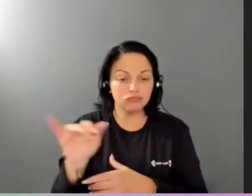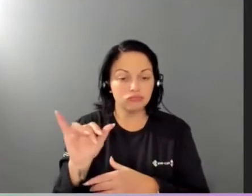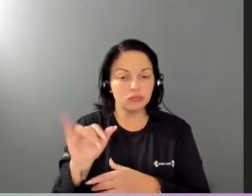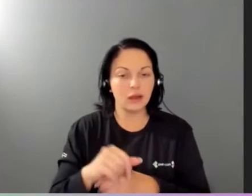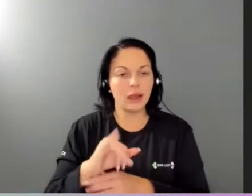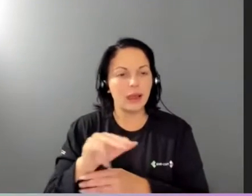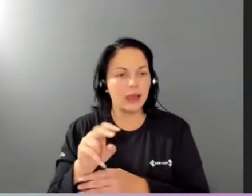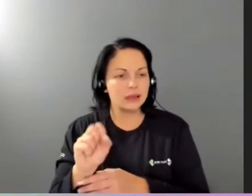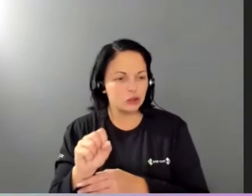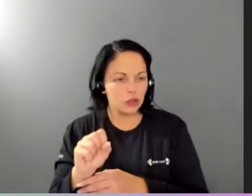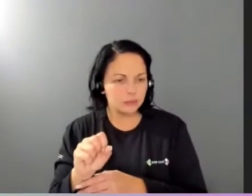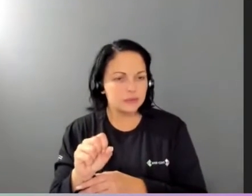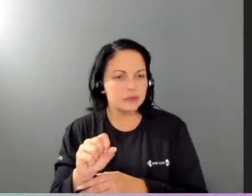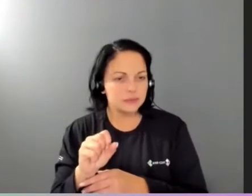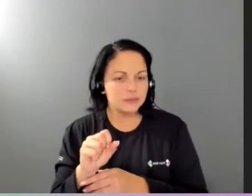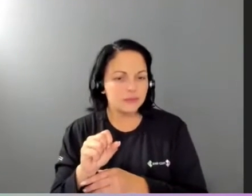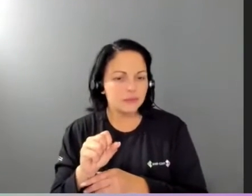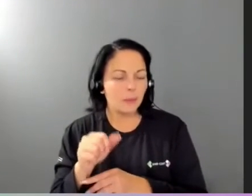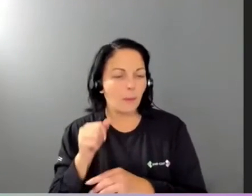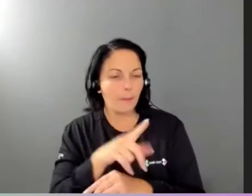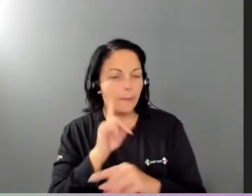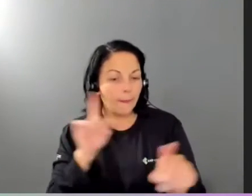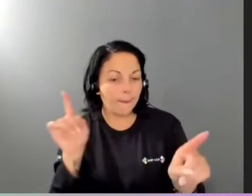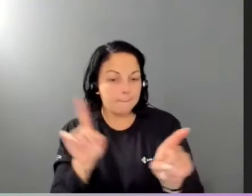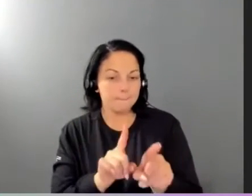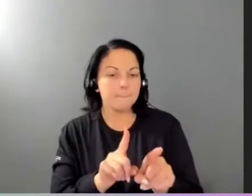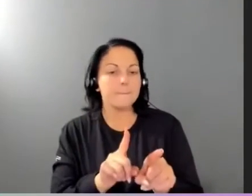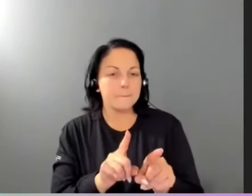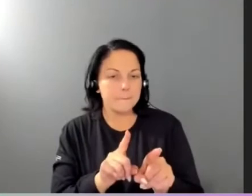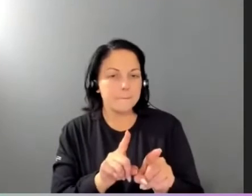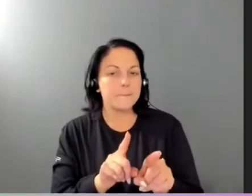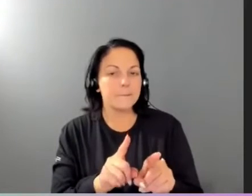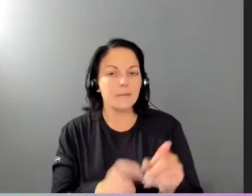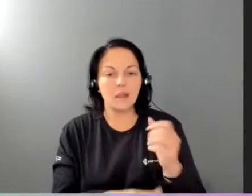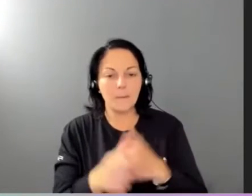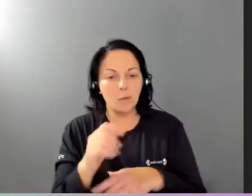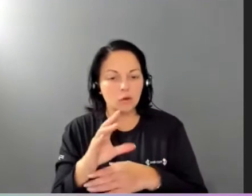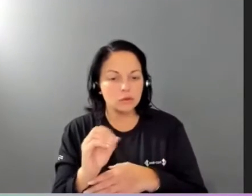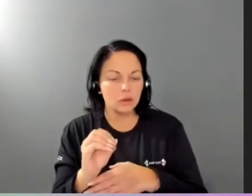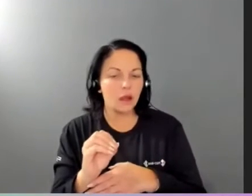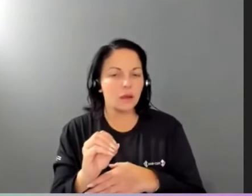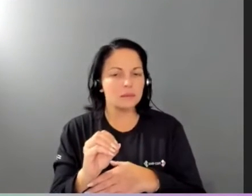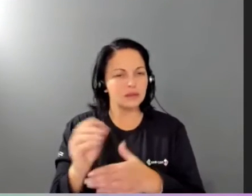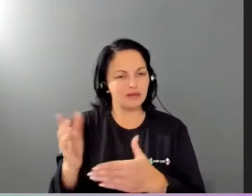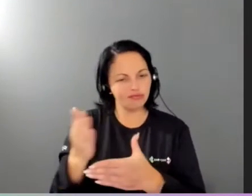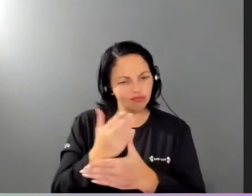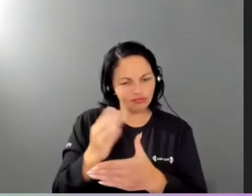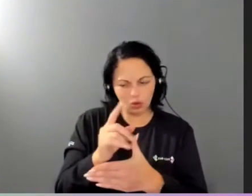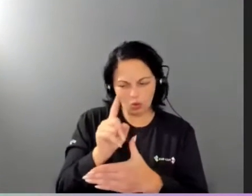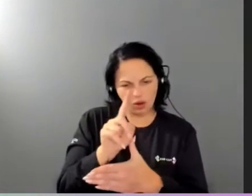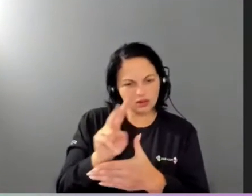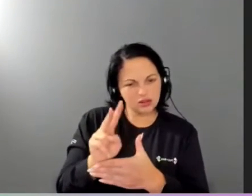the efforts around accessibility and inclusion starts to pay off? James,